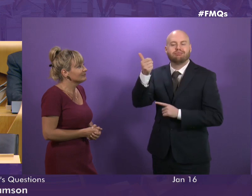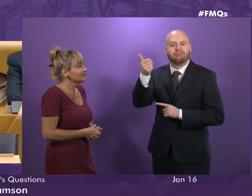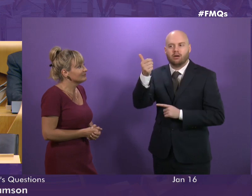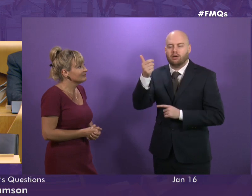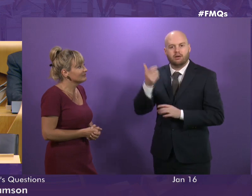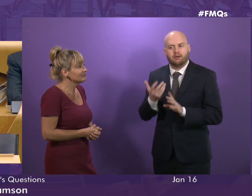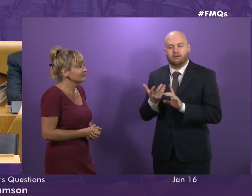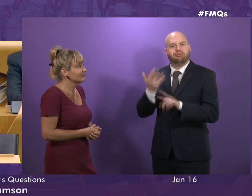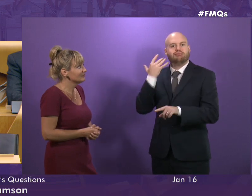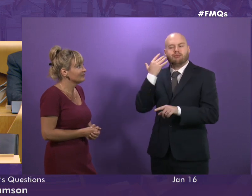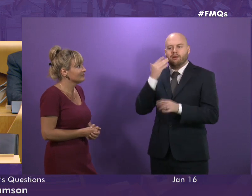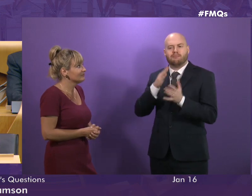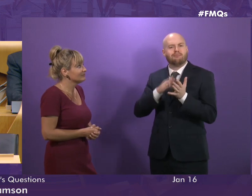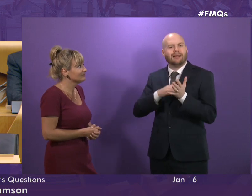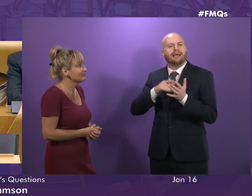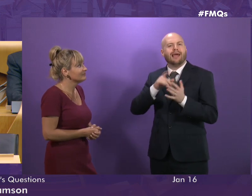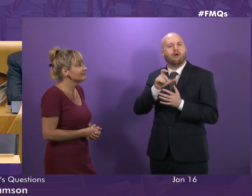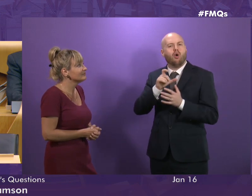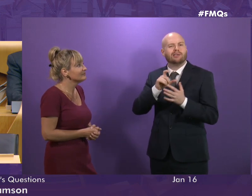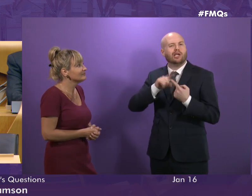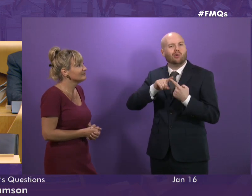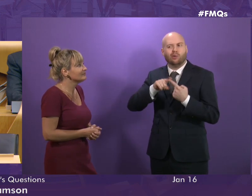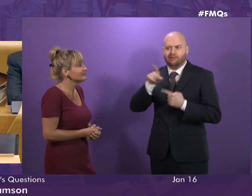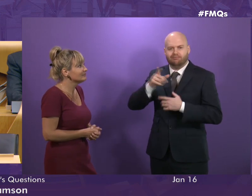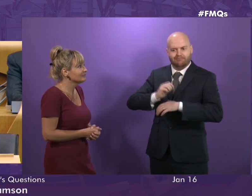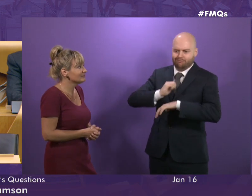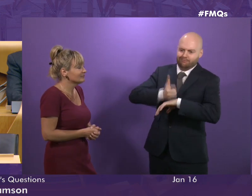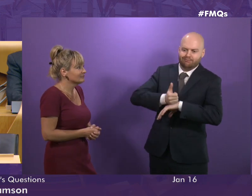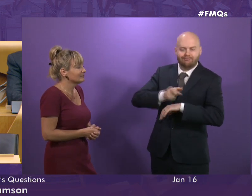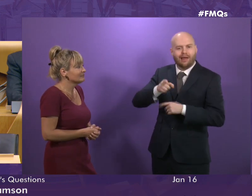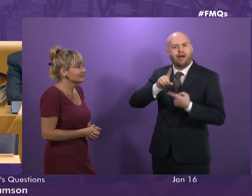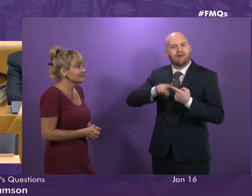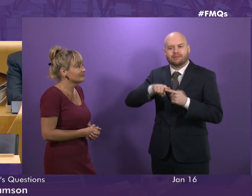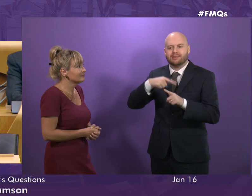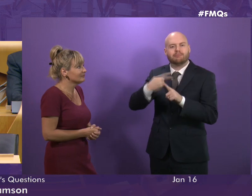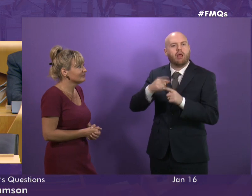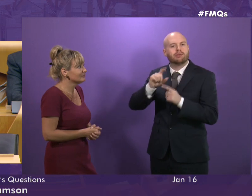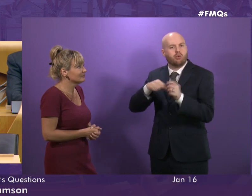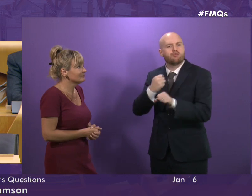instrumental in establishing the Erasmus programme. Boris Johnson has claimed that Erasmus will